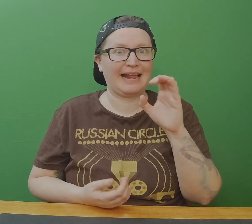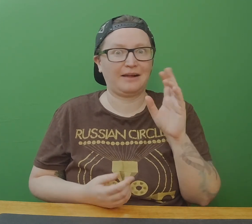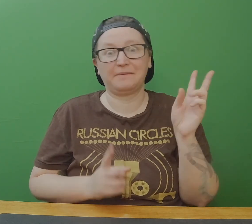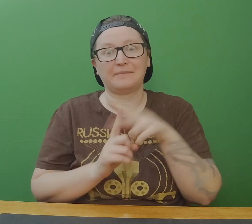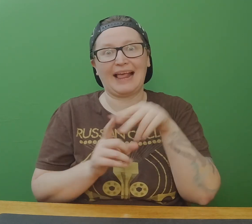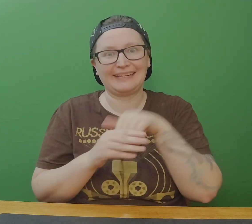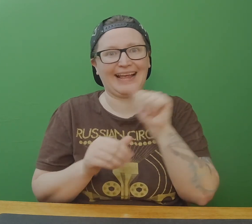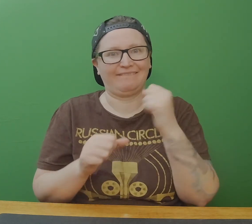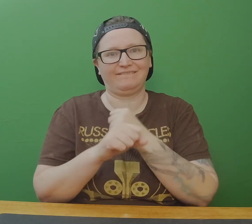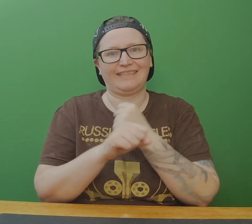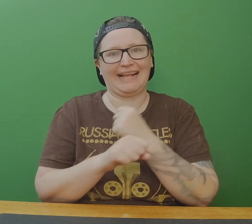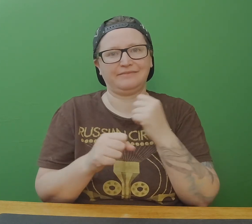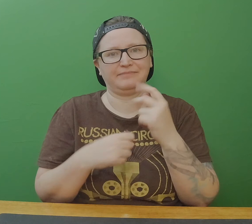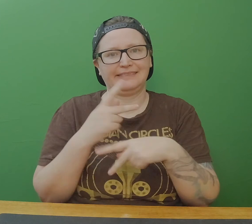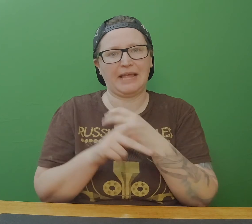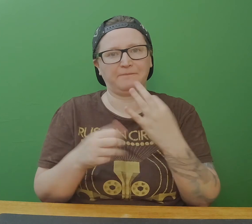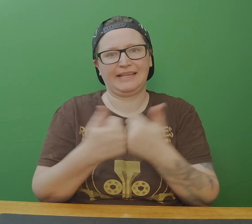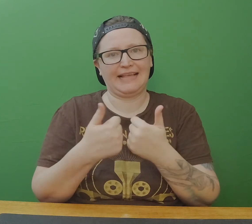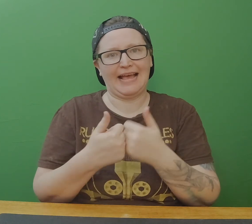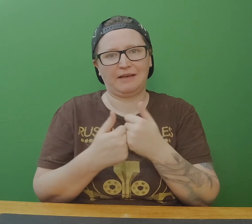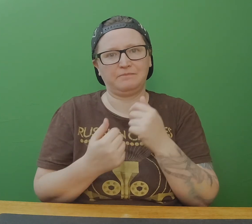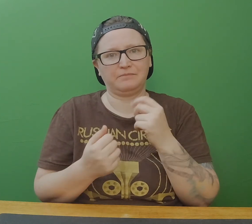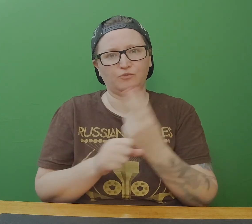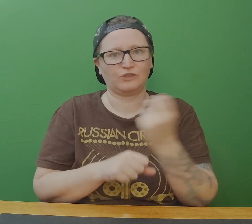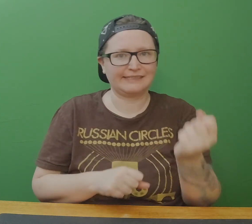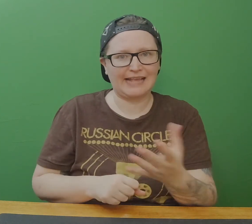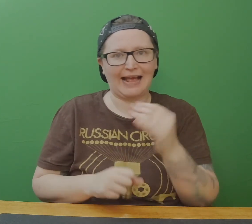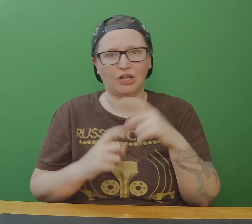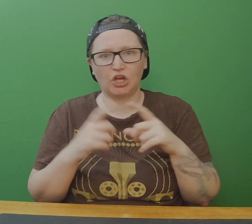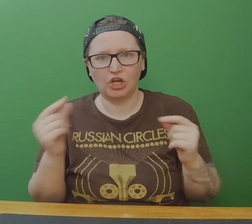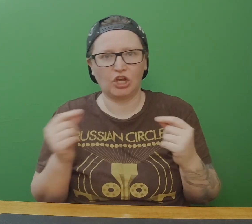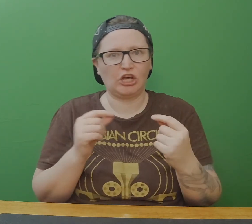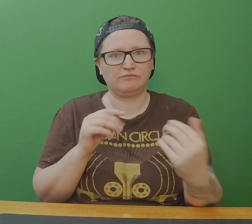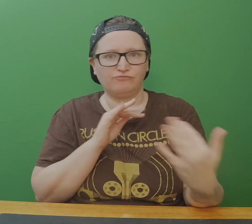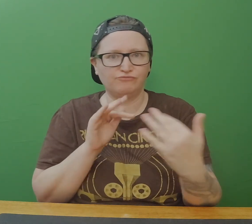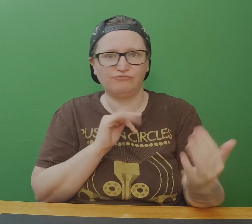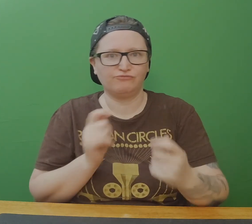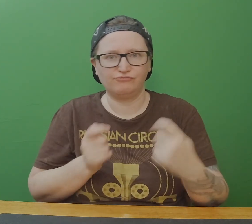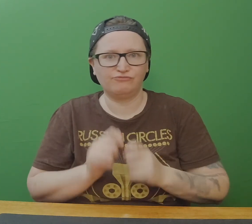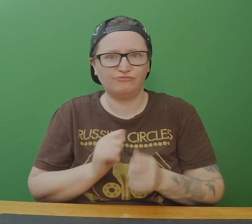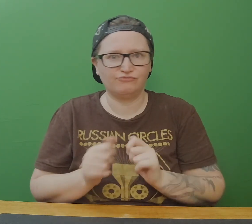sort of Yahtzee mechanics I'm just applying that to a fighting style game using dice using cards